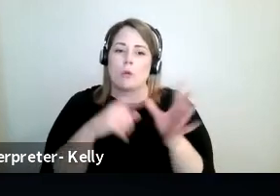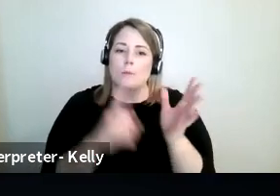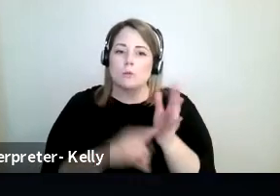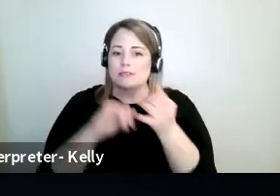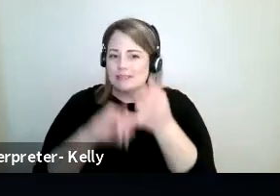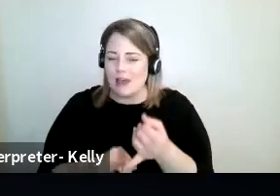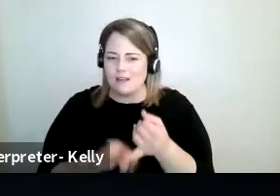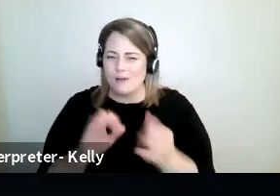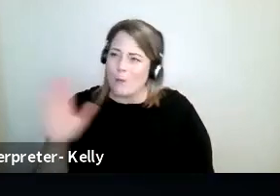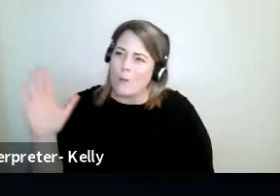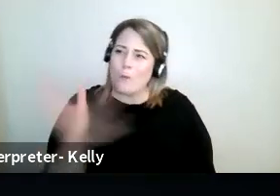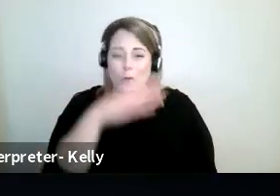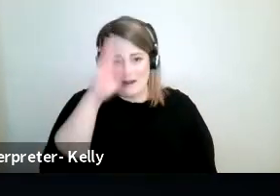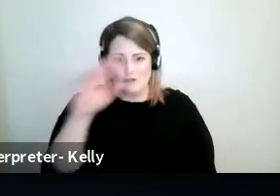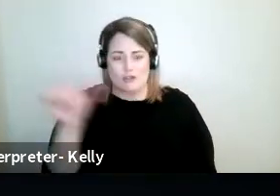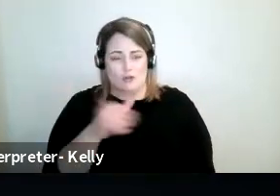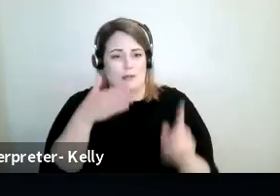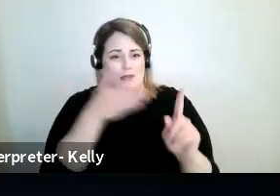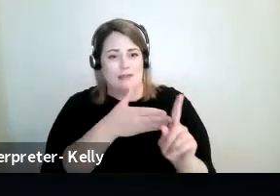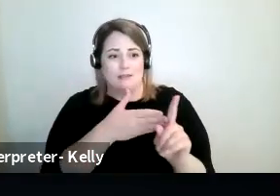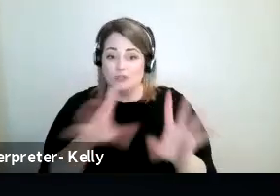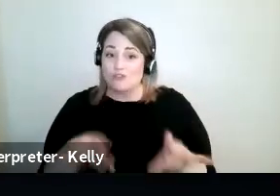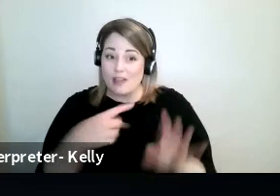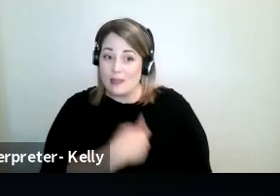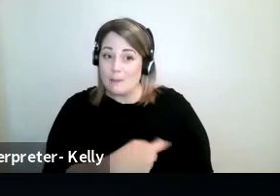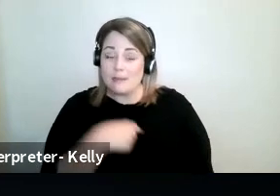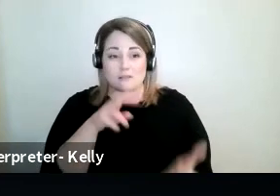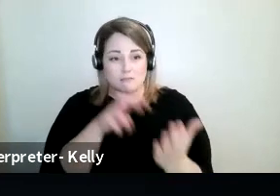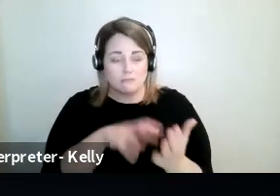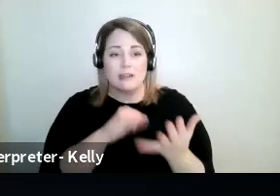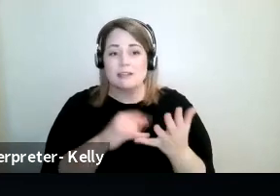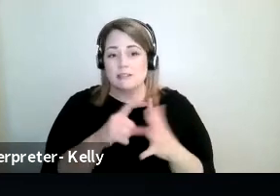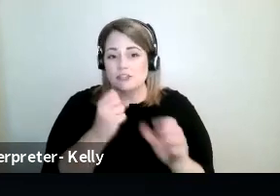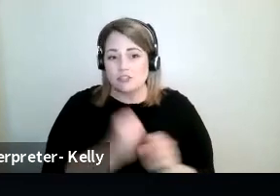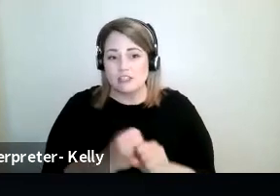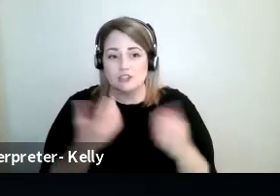be achieving this and Australia has committed to the sustainable development goal. So where